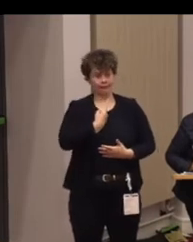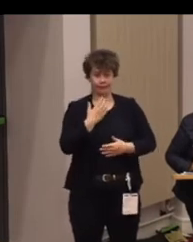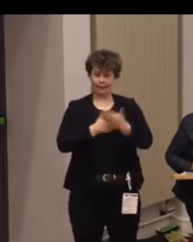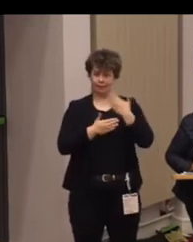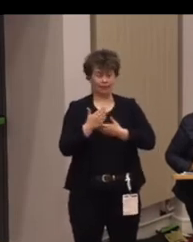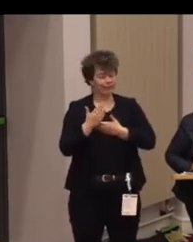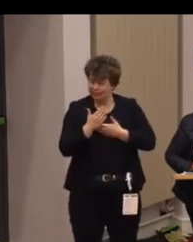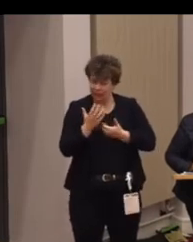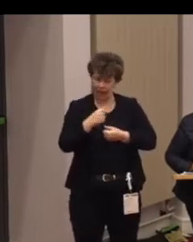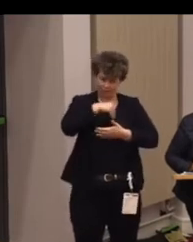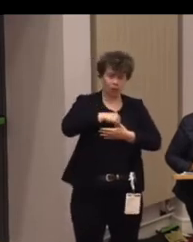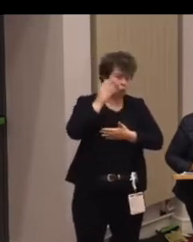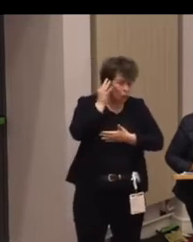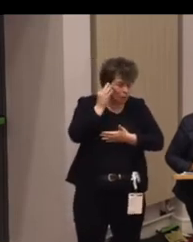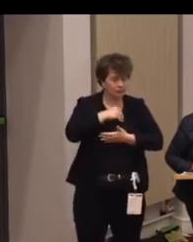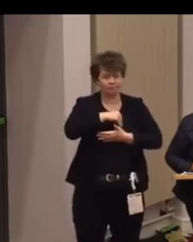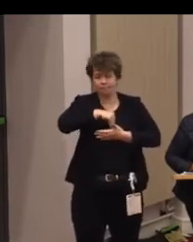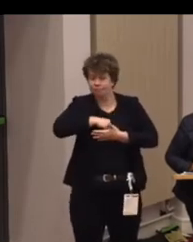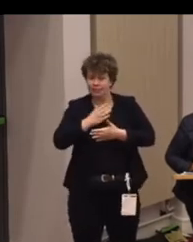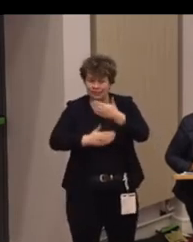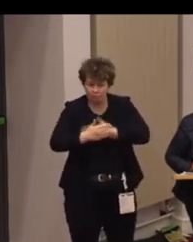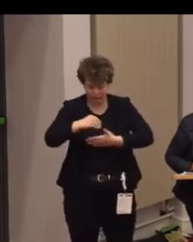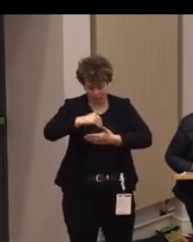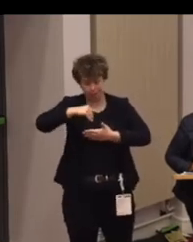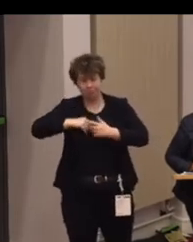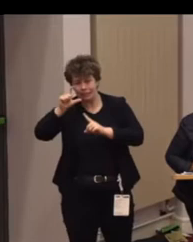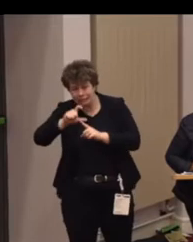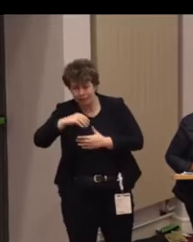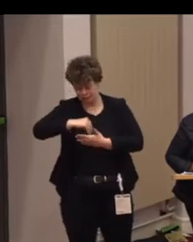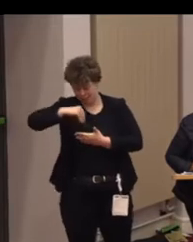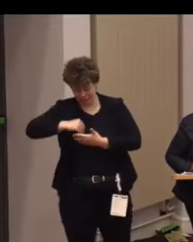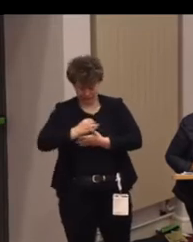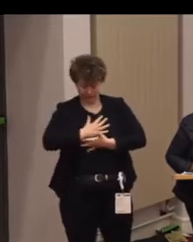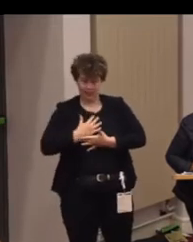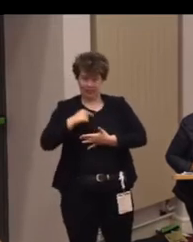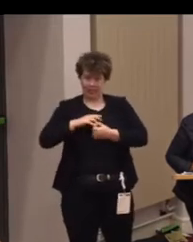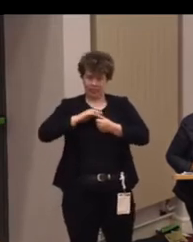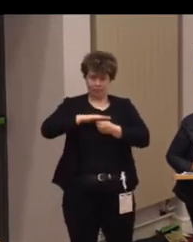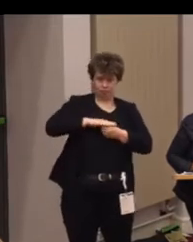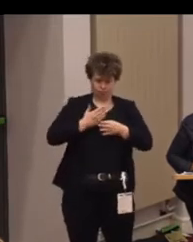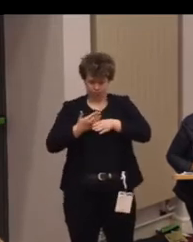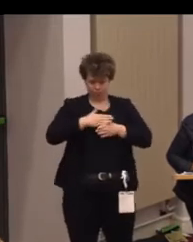identities. If you look at the normative framework in some of the reports that we heard yesterday